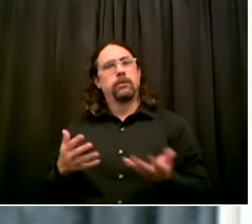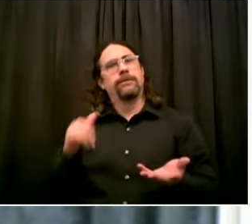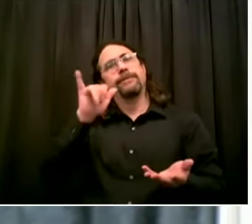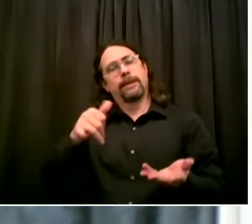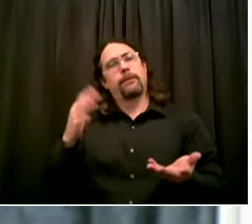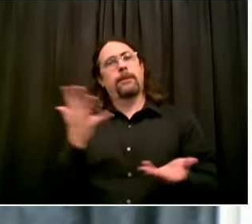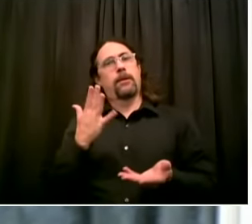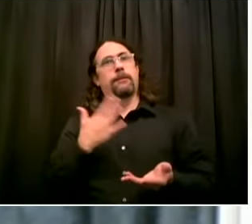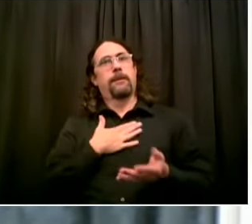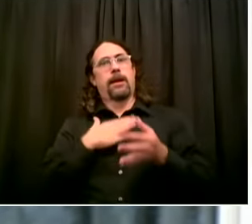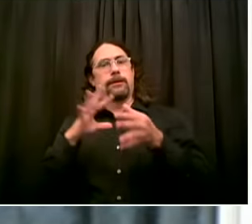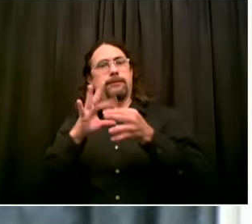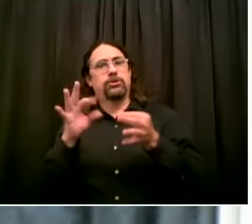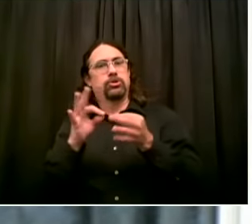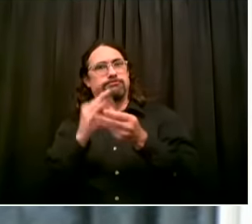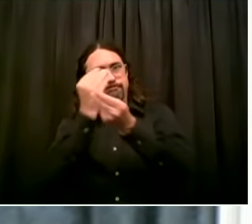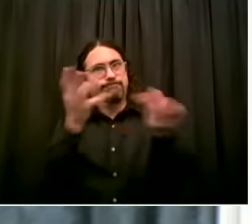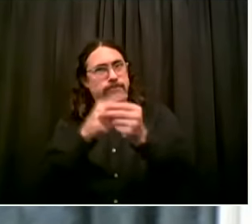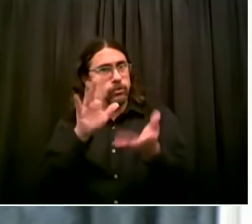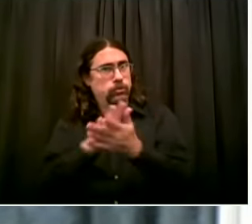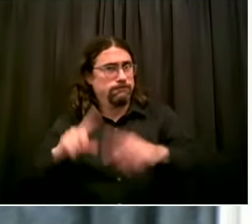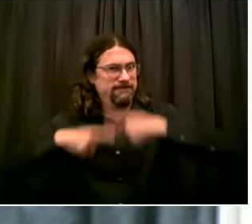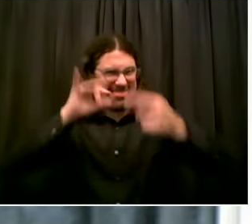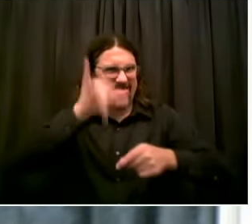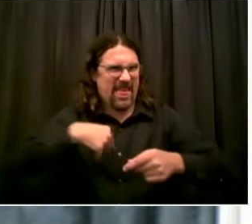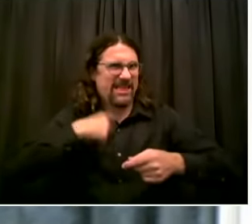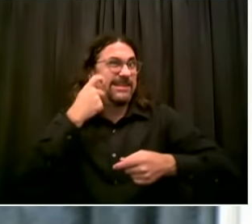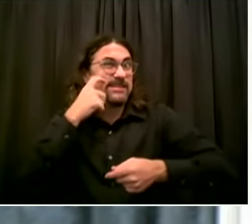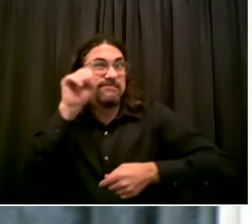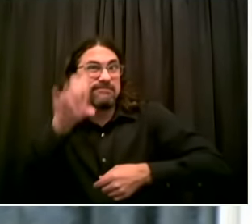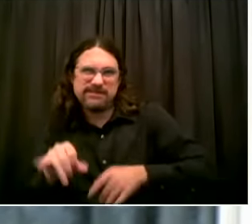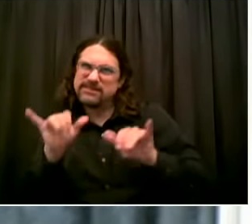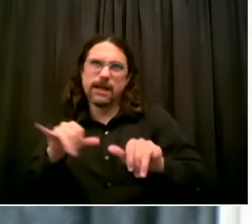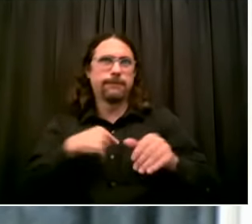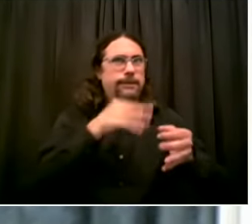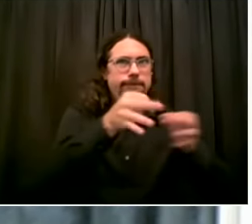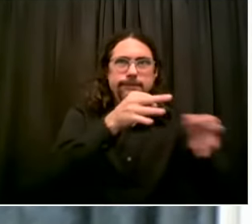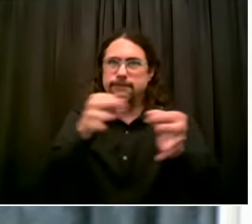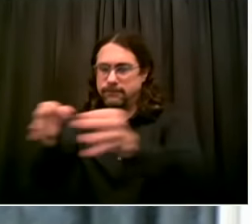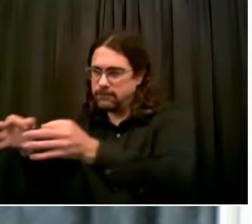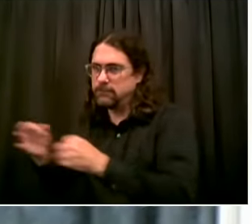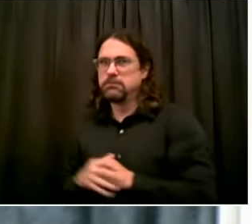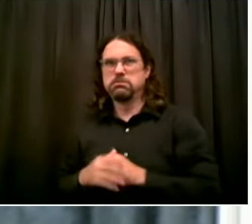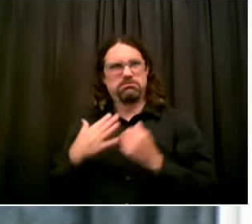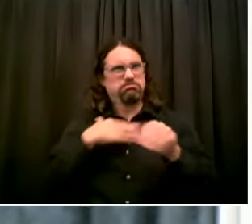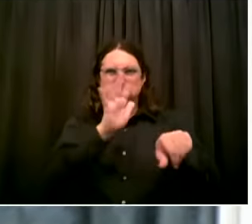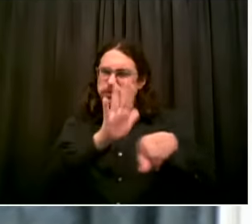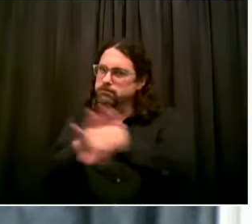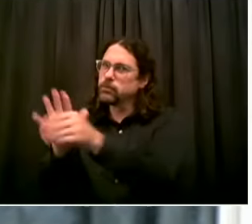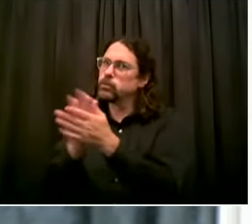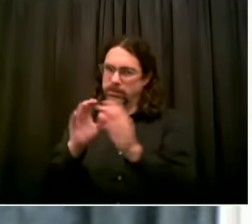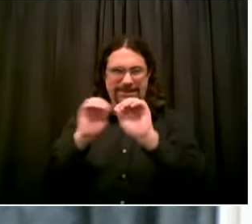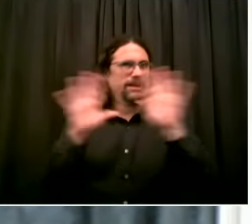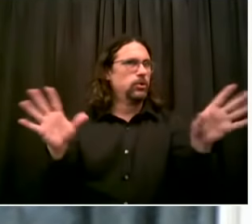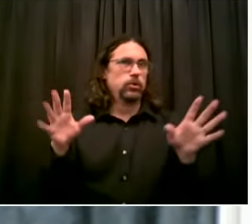CONTEXT OF THESE LOCAL SCHOOLS AND MOST IMPORTANTLY SAFEGUARDING HEALTH. THE ORDER REQUIRS E